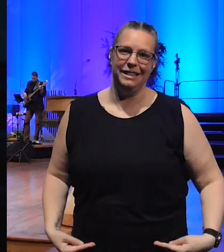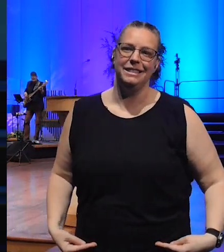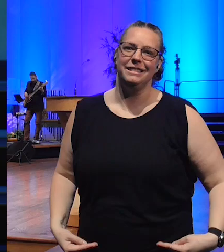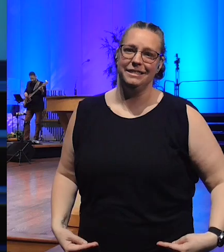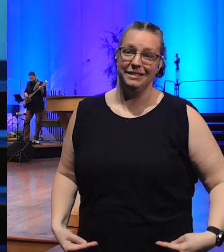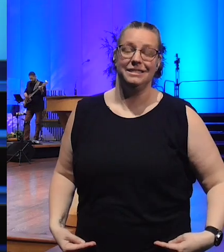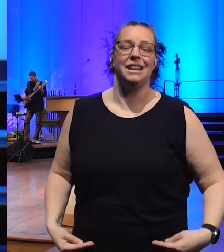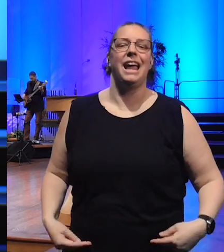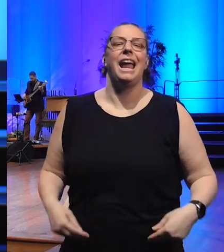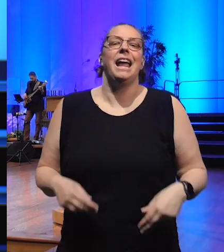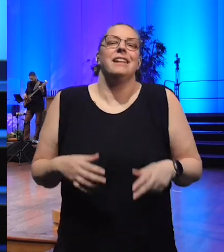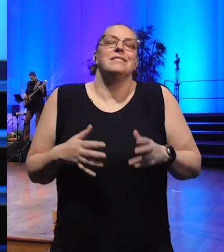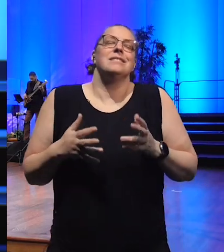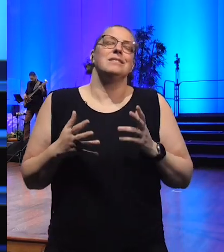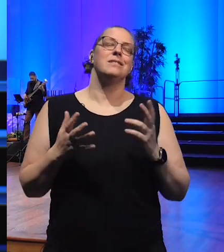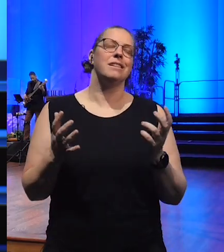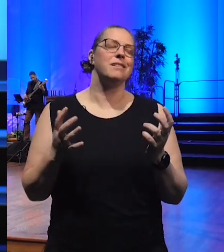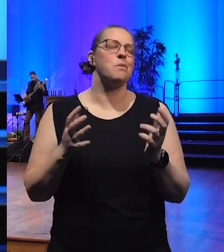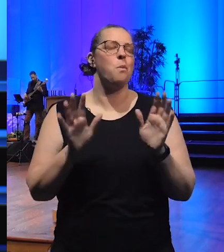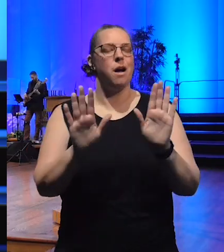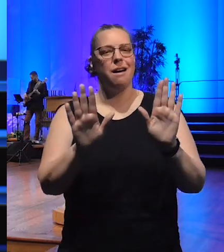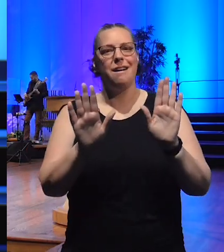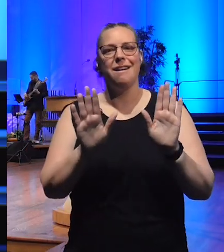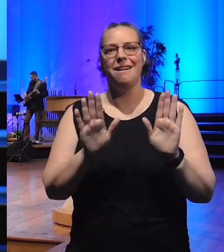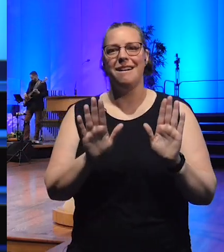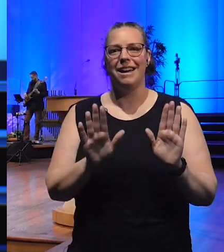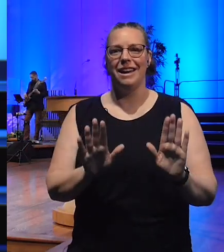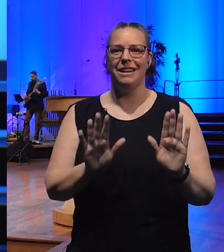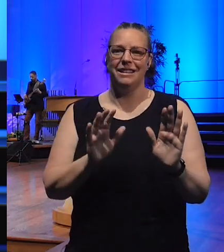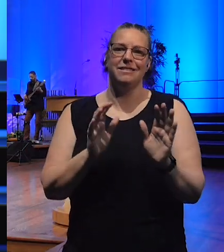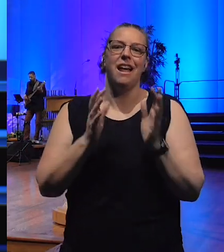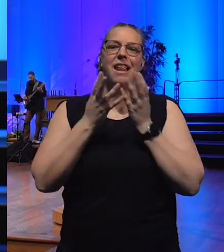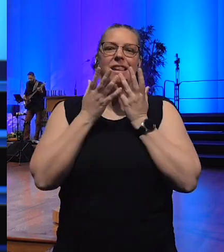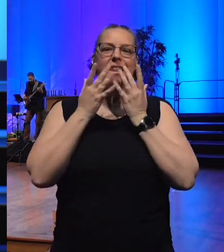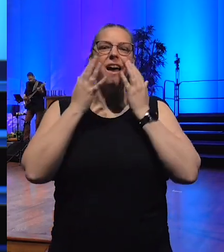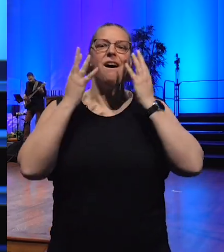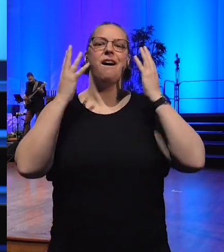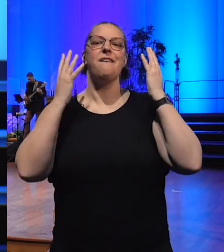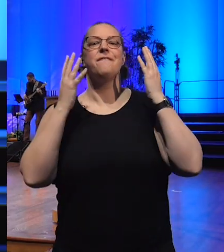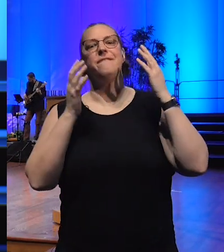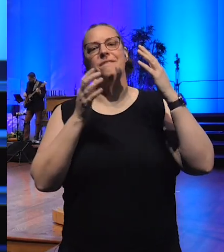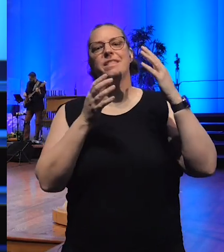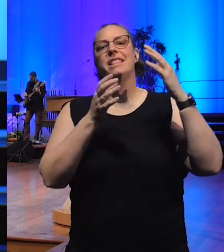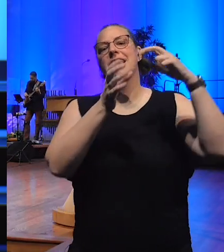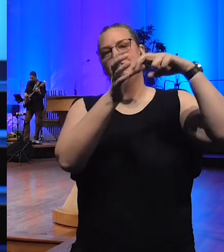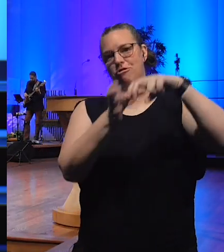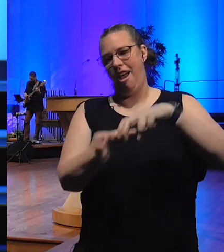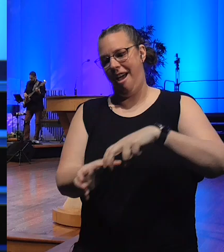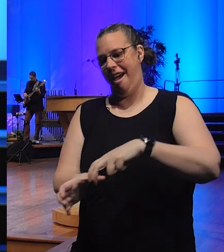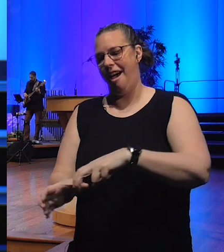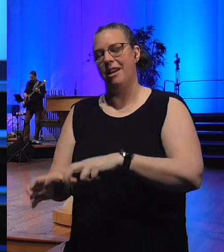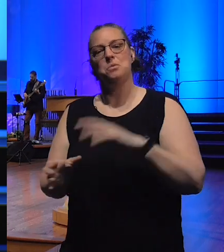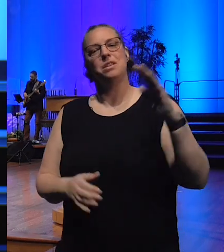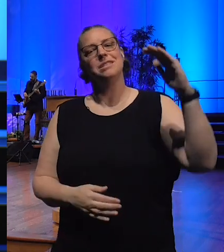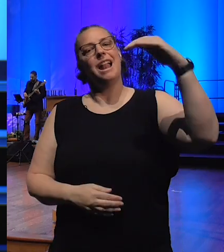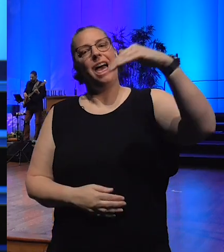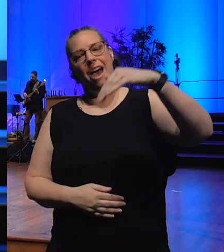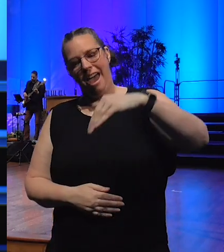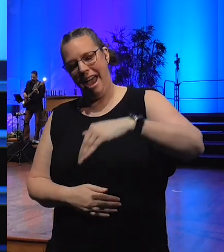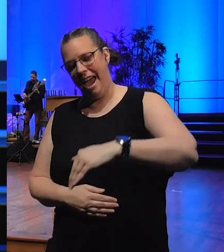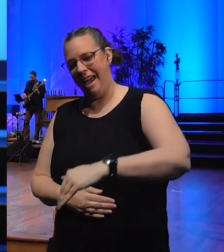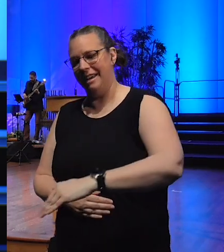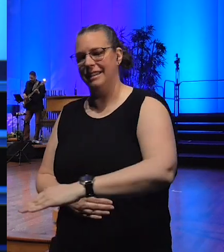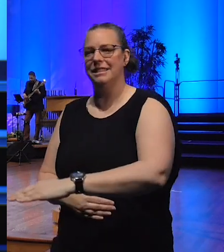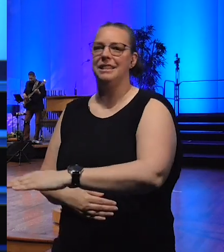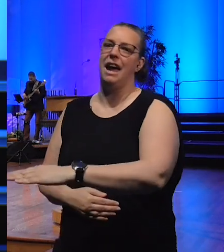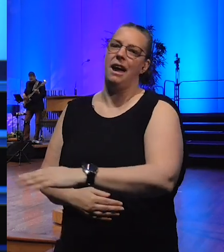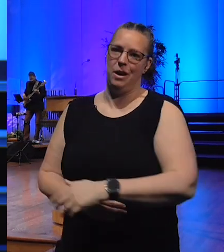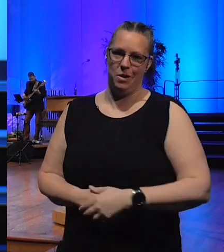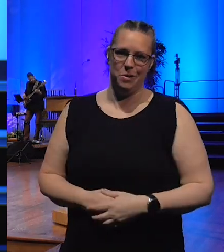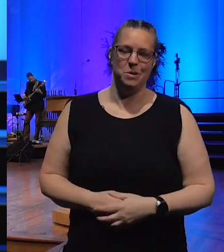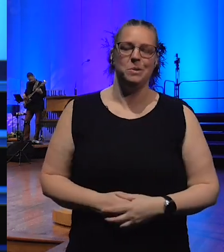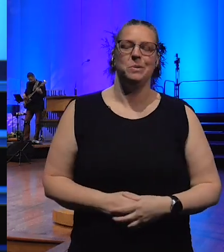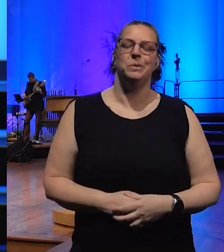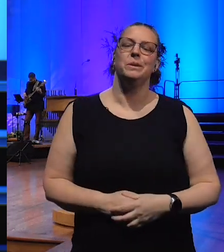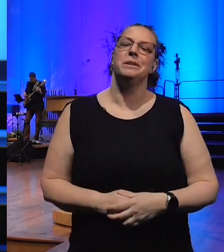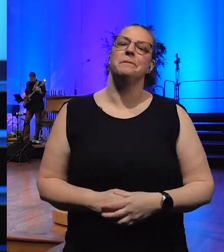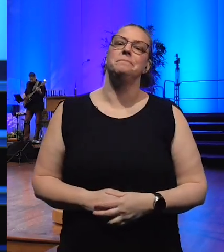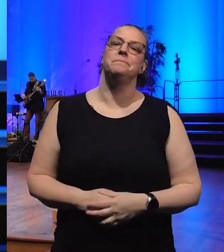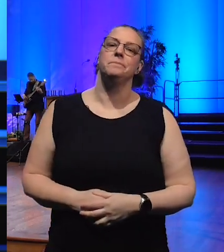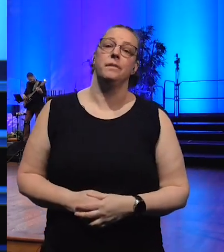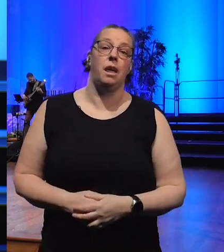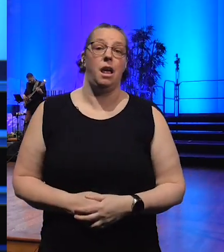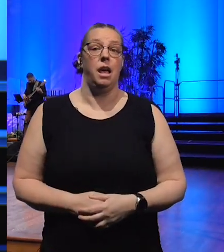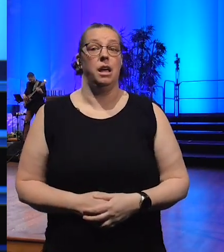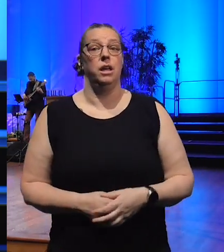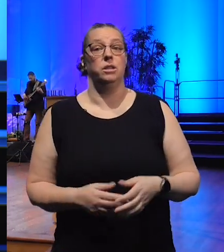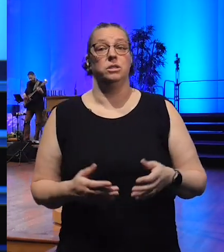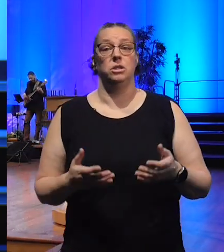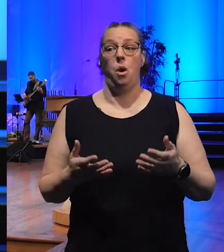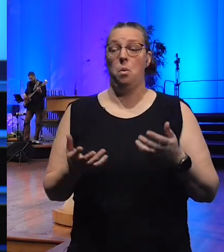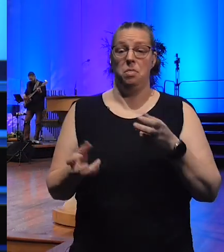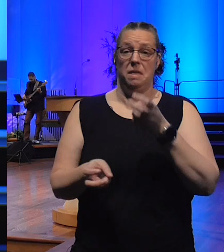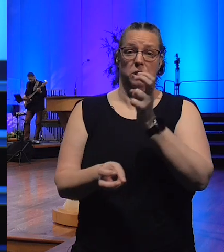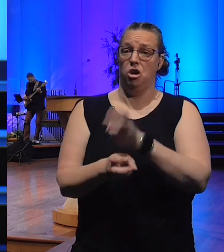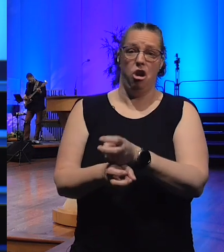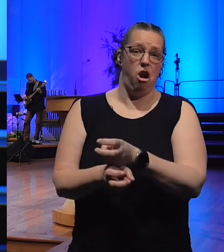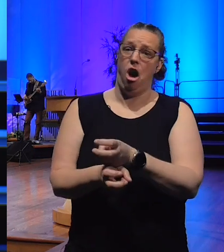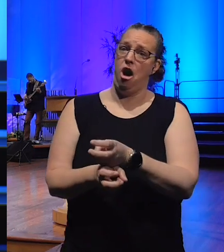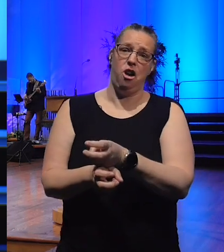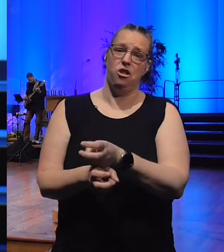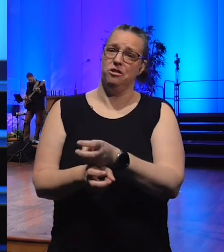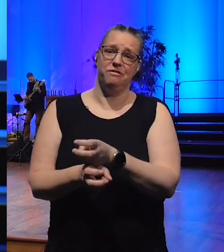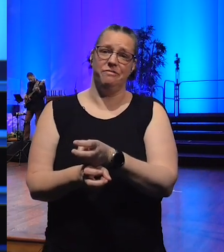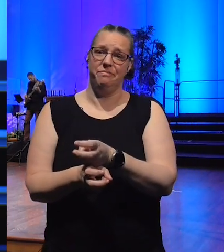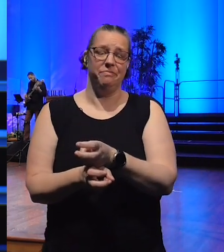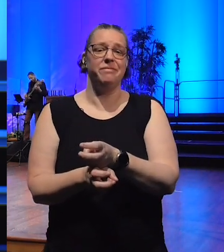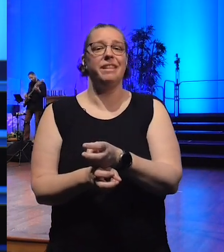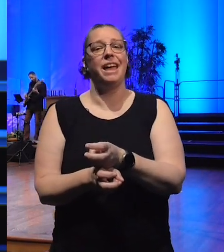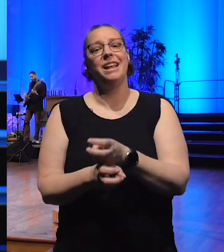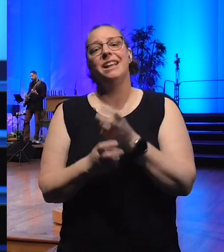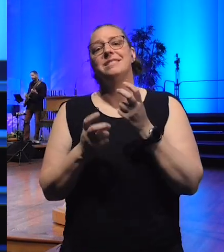isn't it a lovely ride oh slide down gliding down don't let it get so hard it's just a lovely